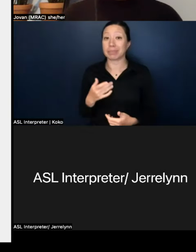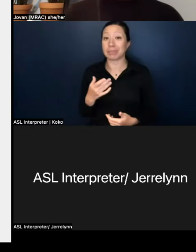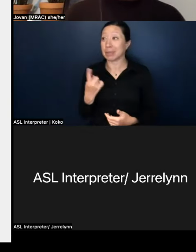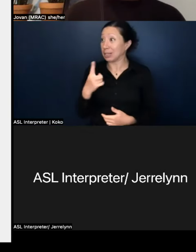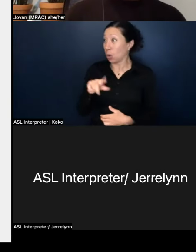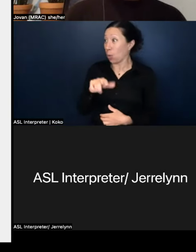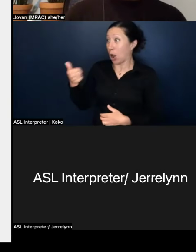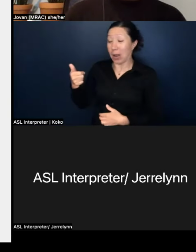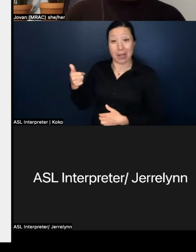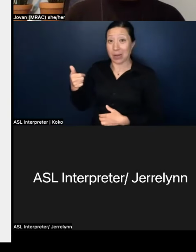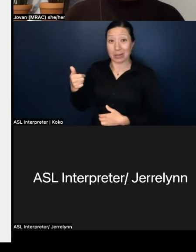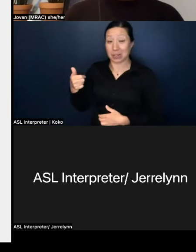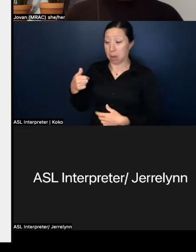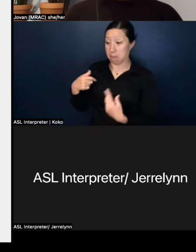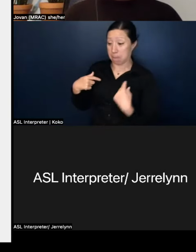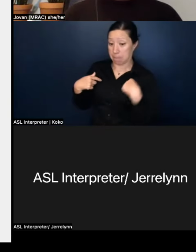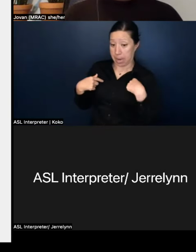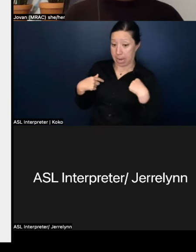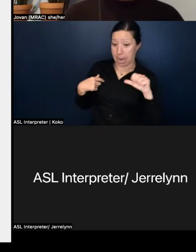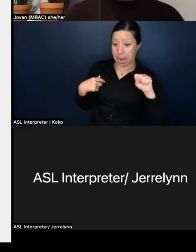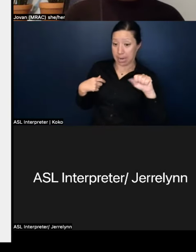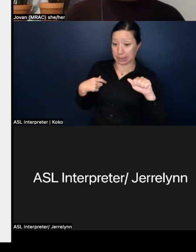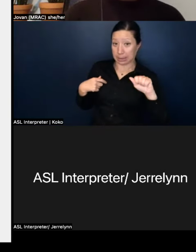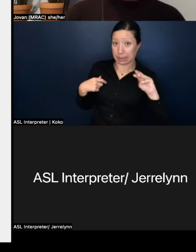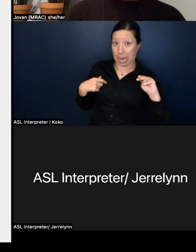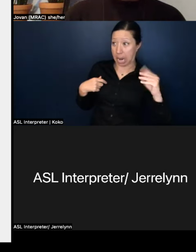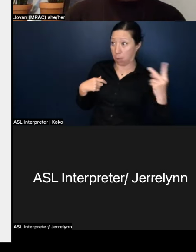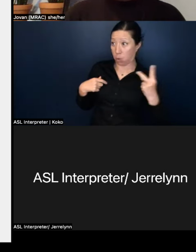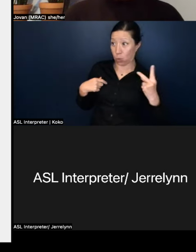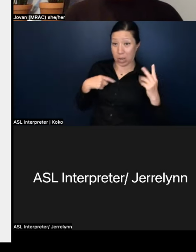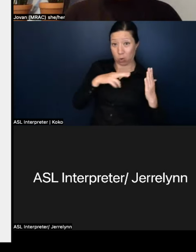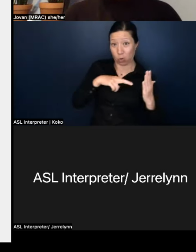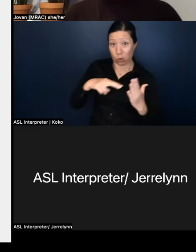that can help read through the applications for eligibility.